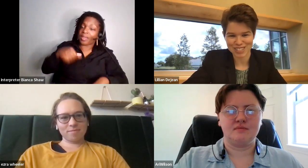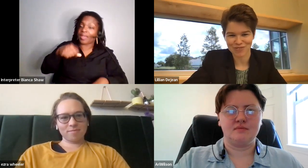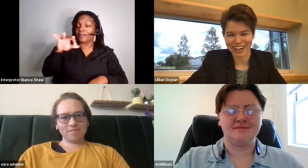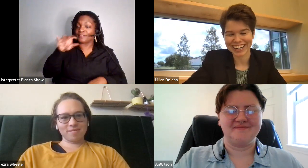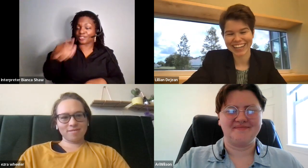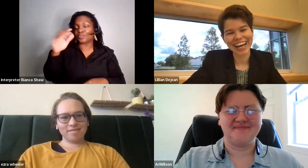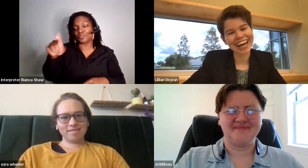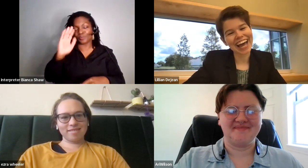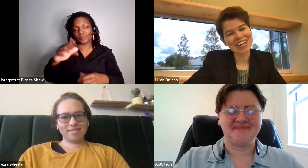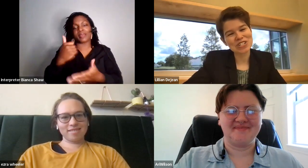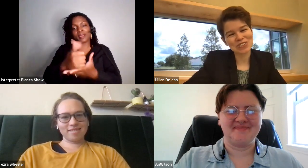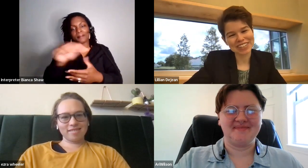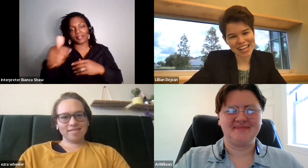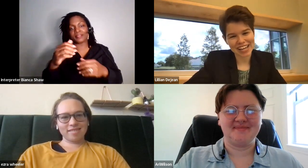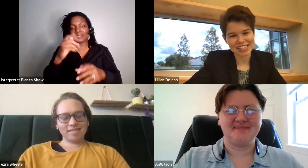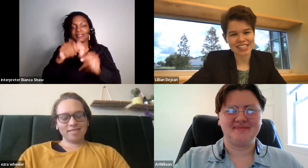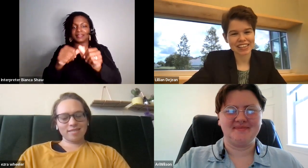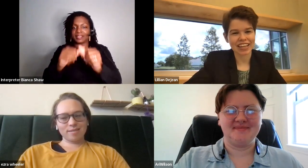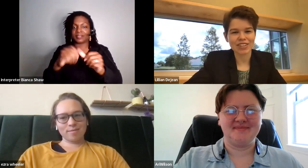Keep up the awesome work. Julie says, Thank you.